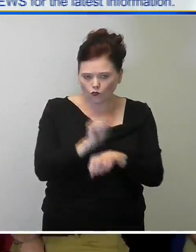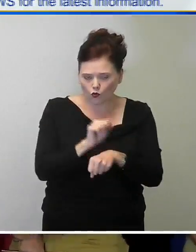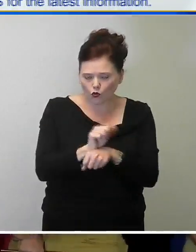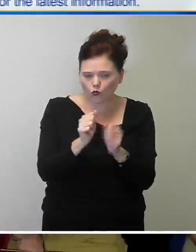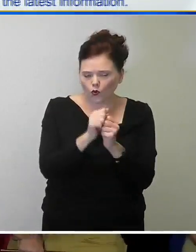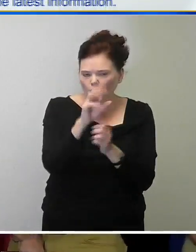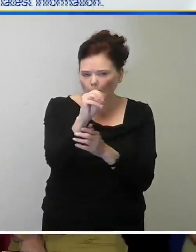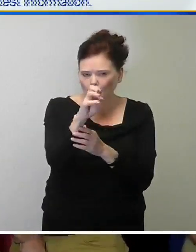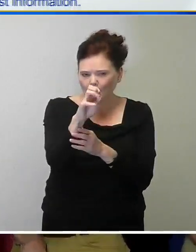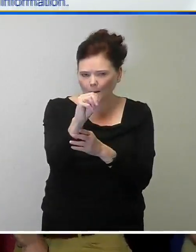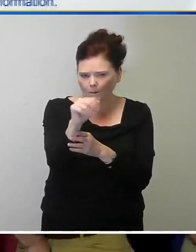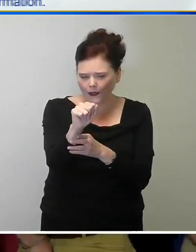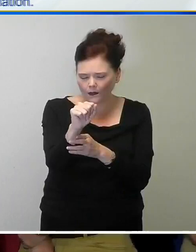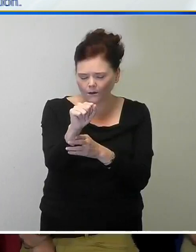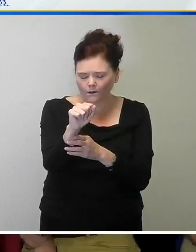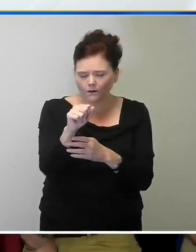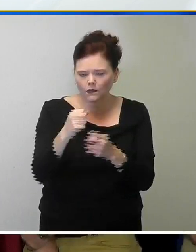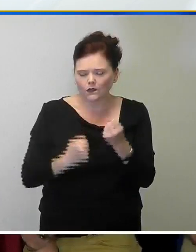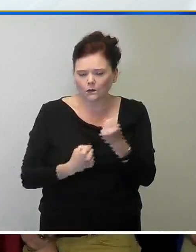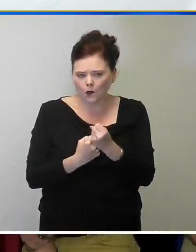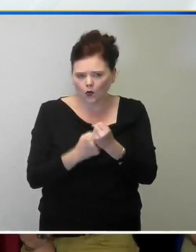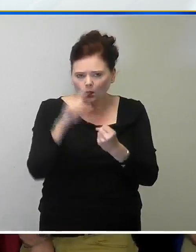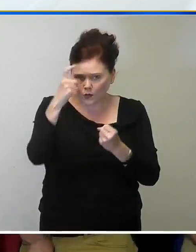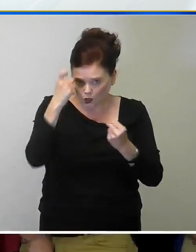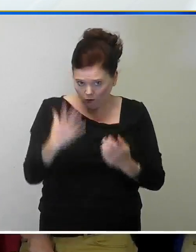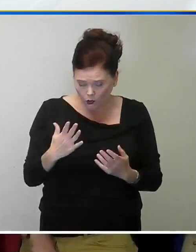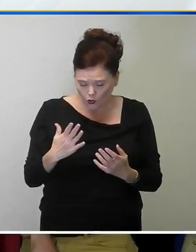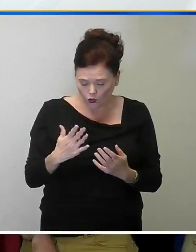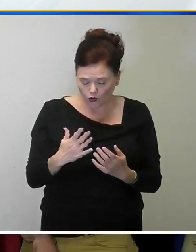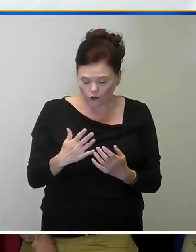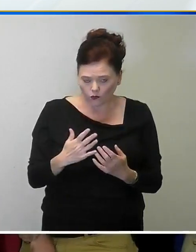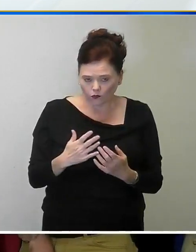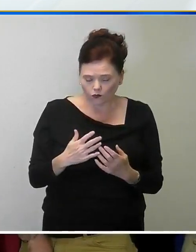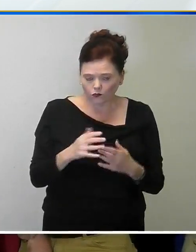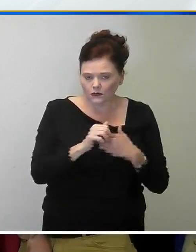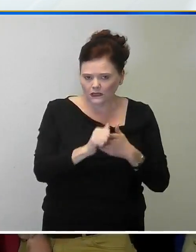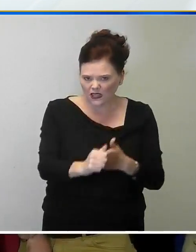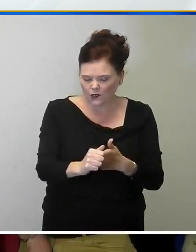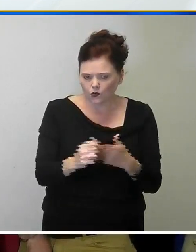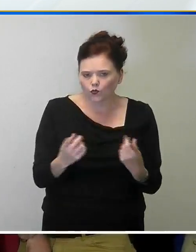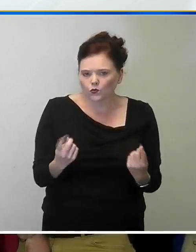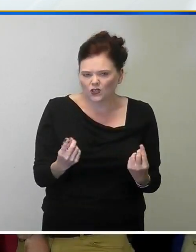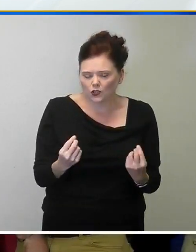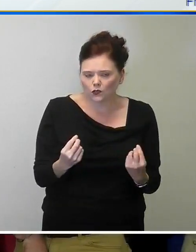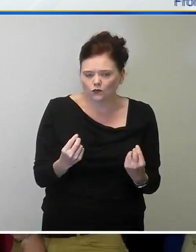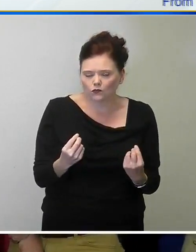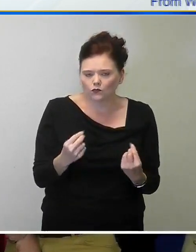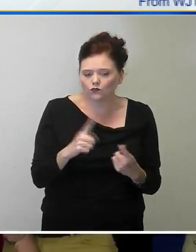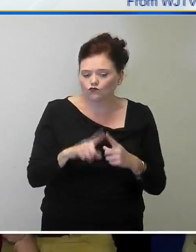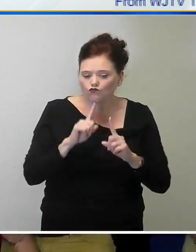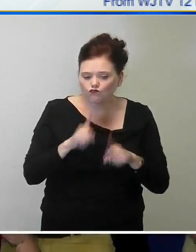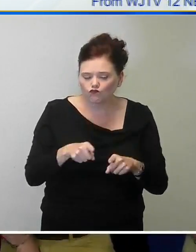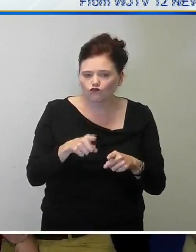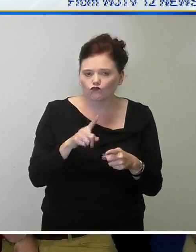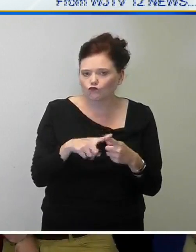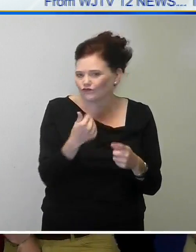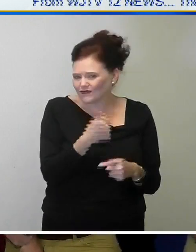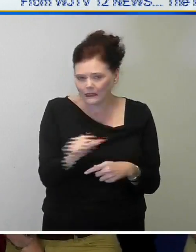GENERAL. THE MISSISSIPPI GUARD IS WORKING WITH MEMA TO SUPPORT THE